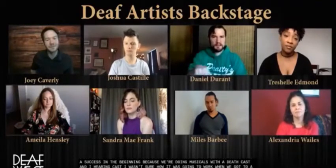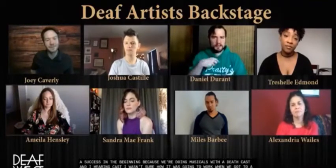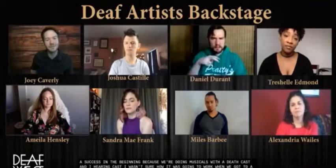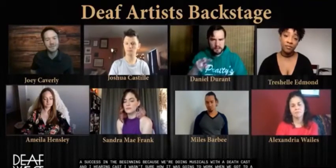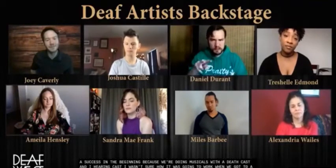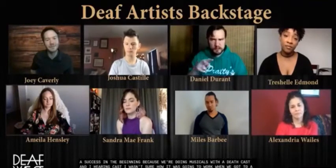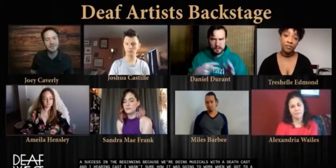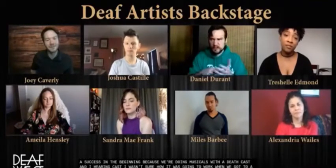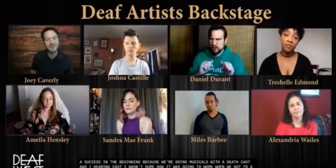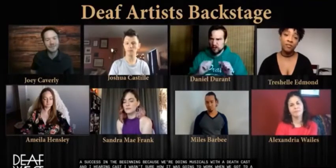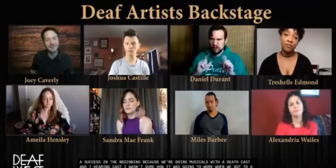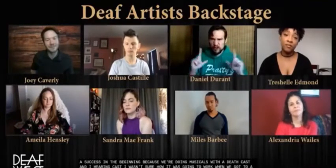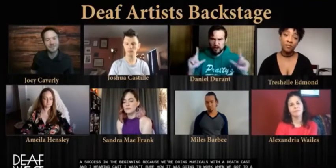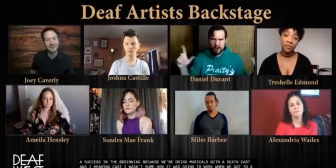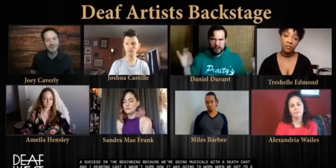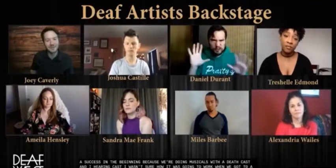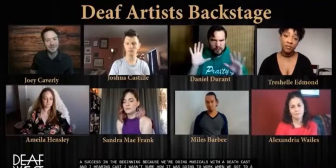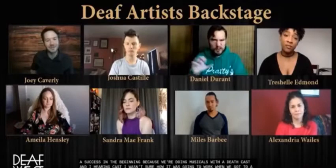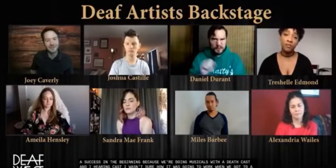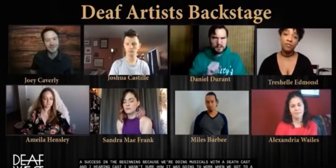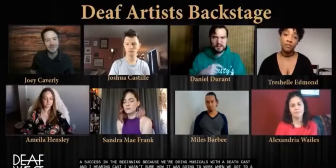I was floored, with the audience's response.